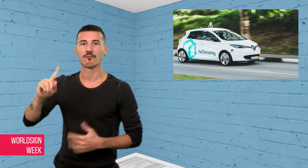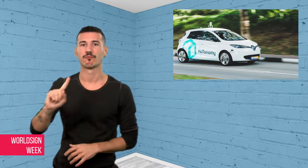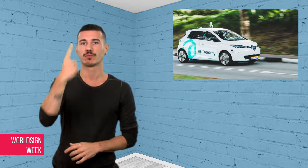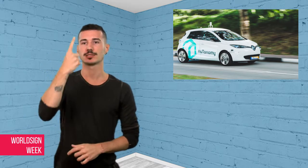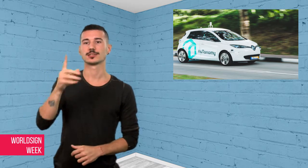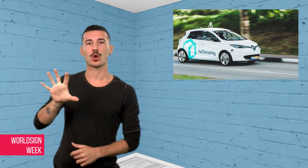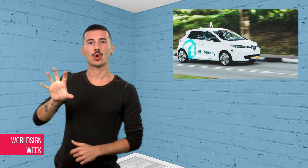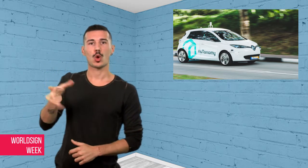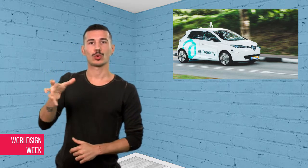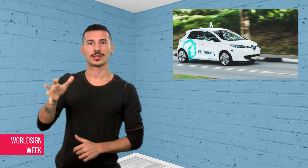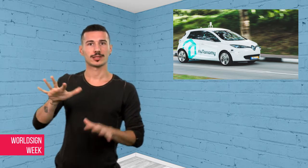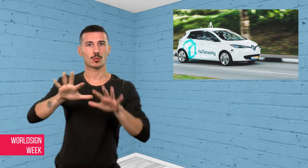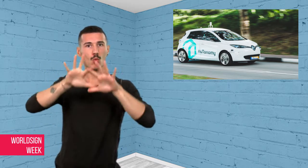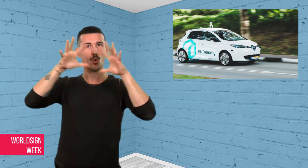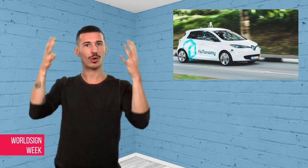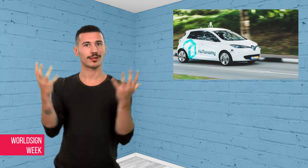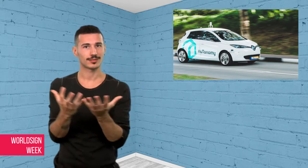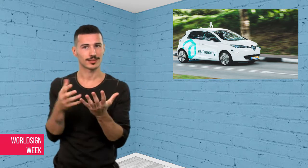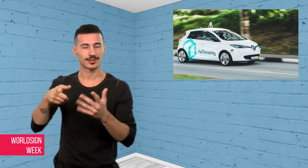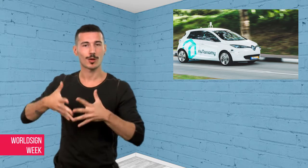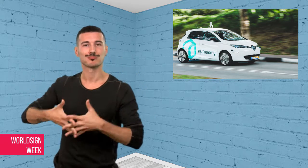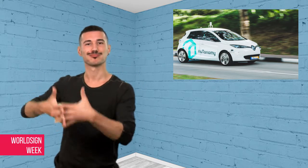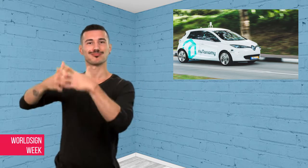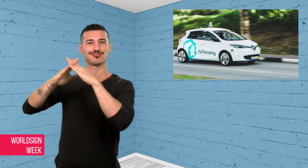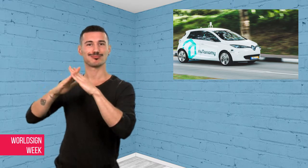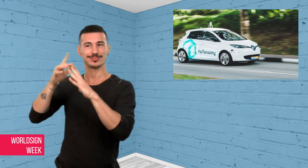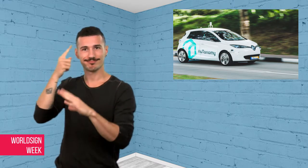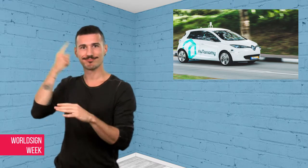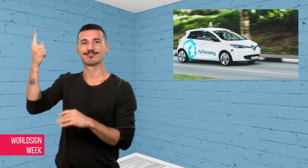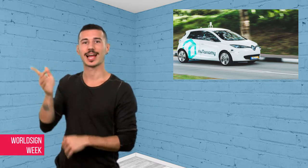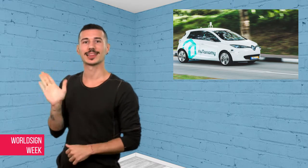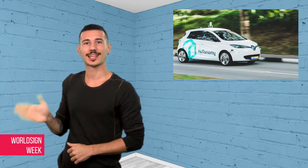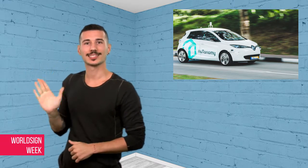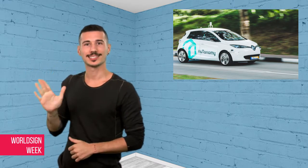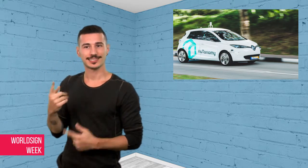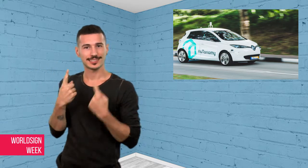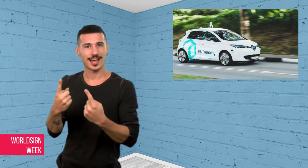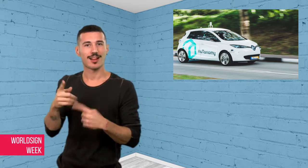world to launch a self-driving taxi service, but